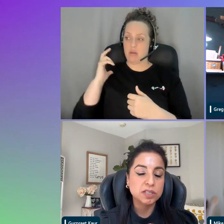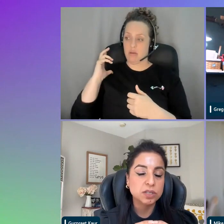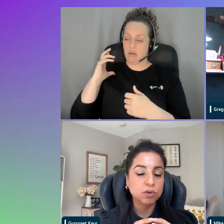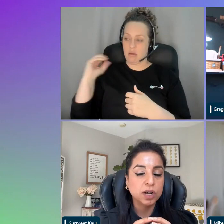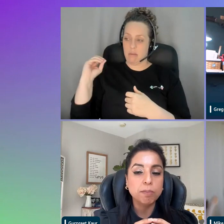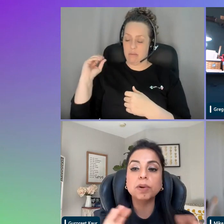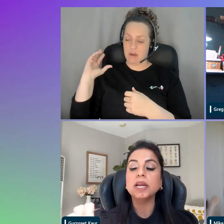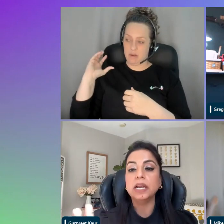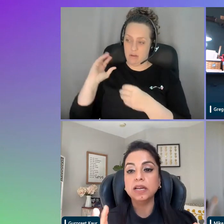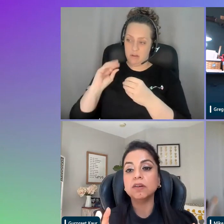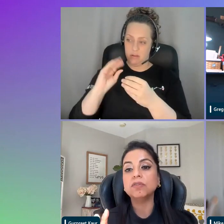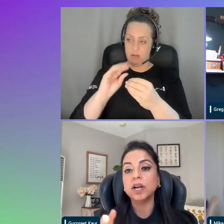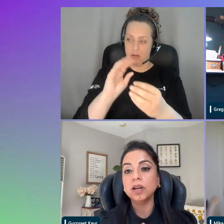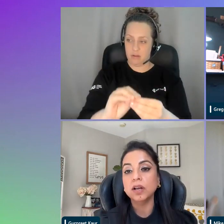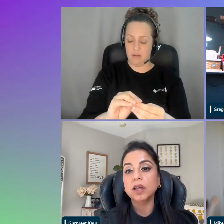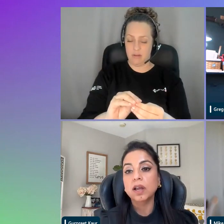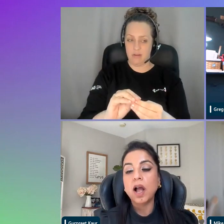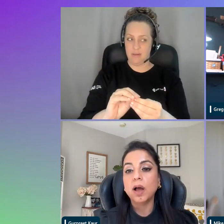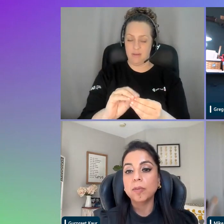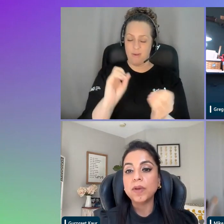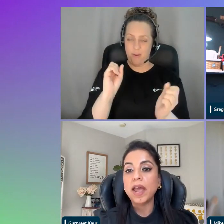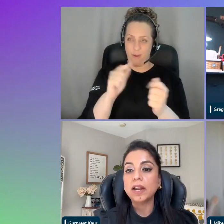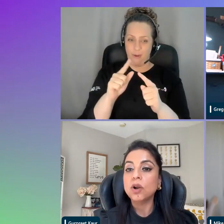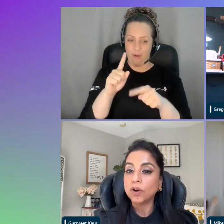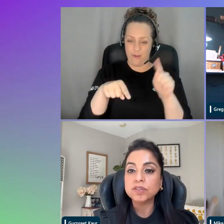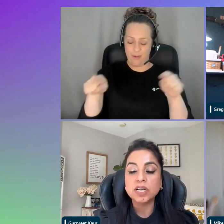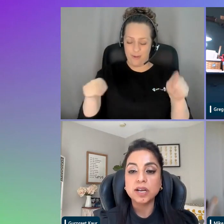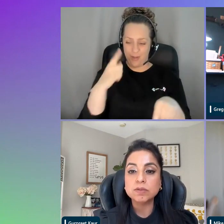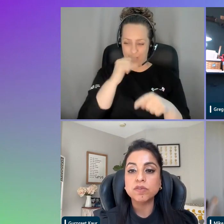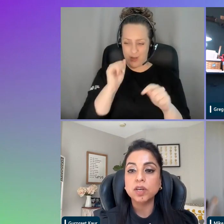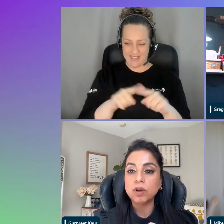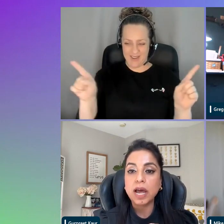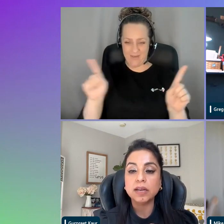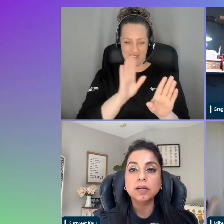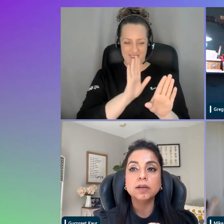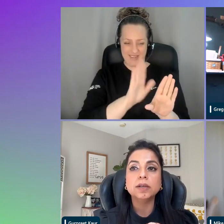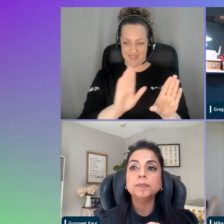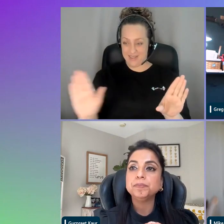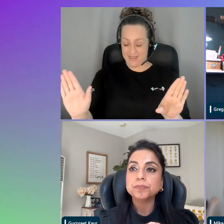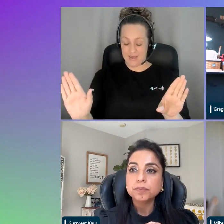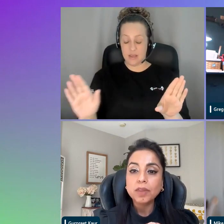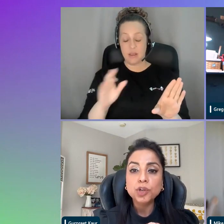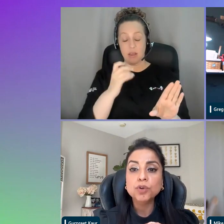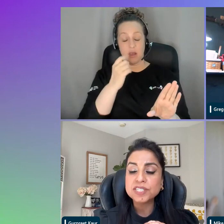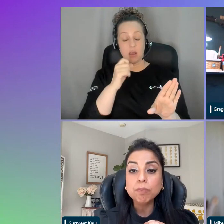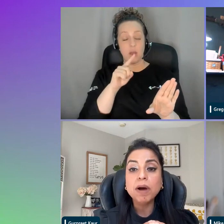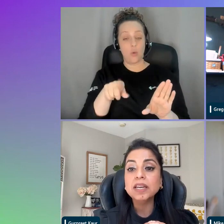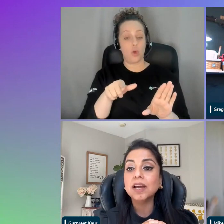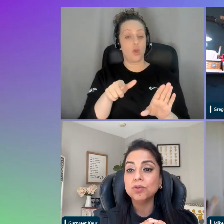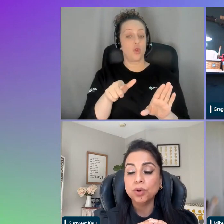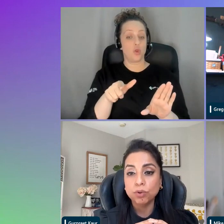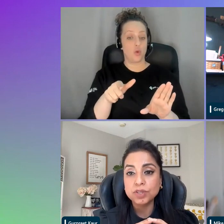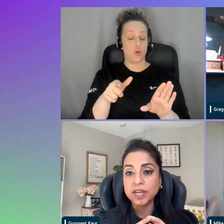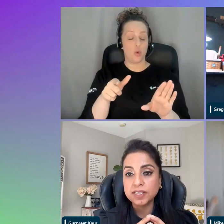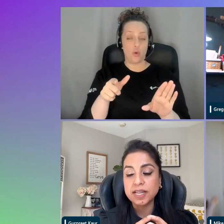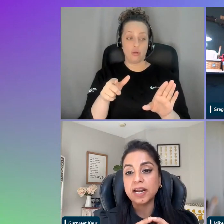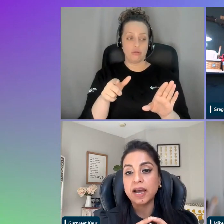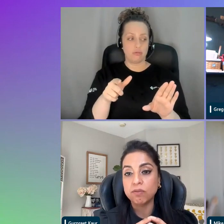I work with, that business case looked completely different. Um, and a lot of the times when you land, you have some idea, you